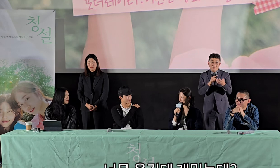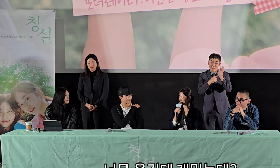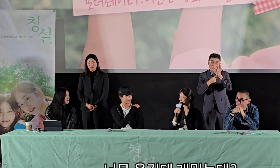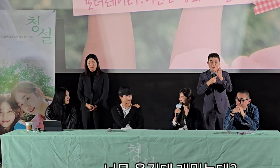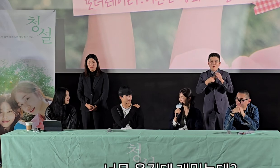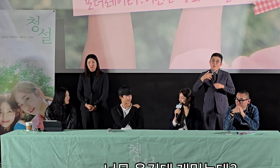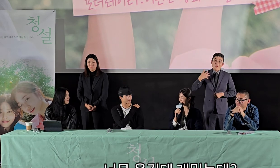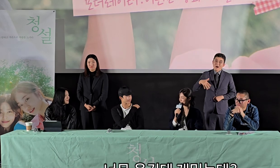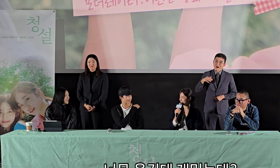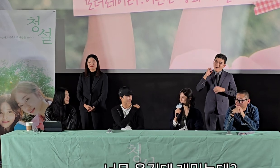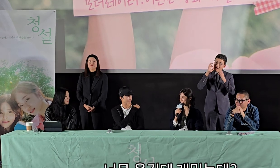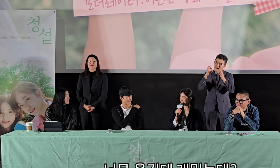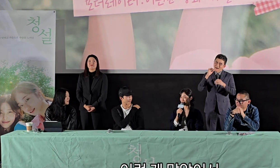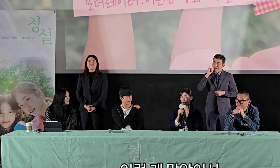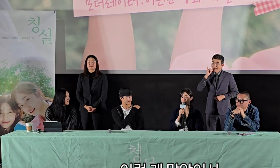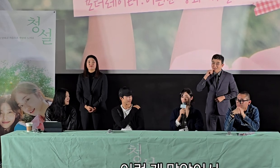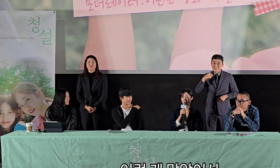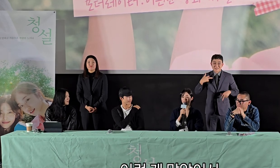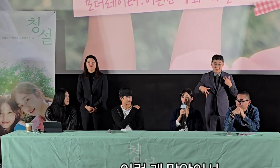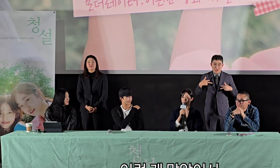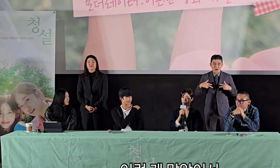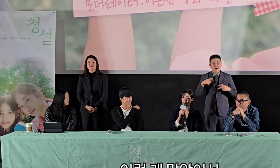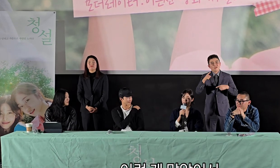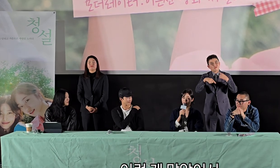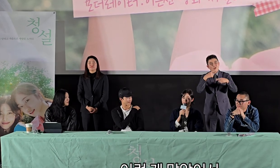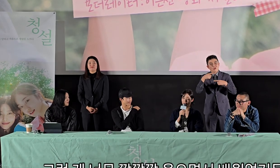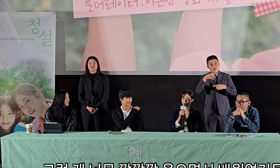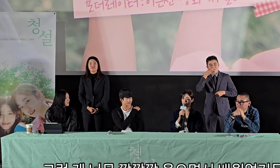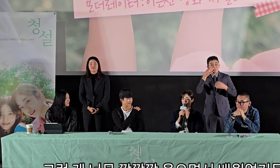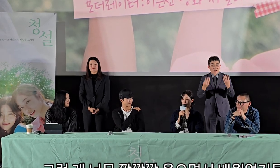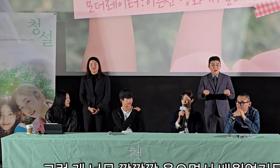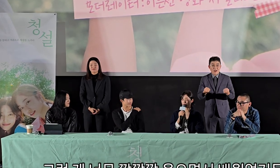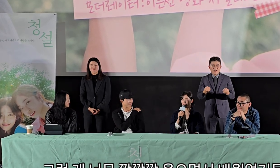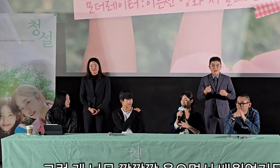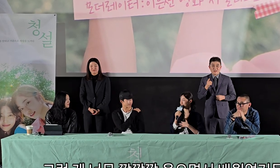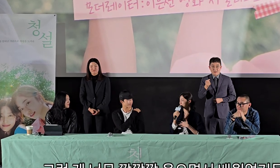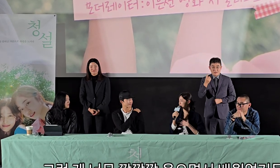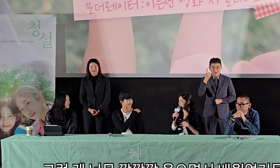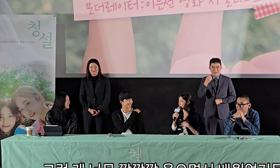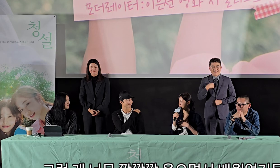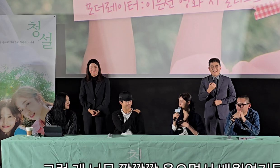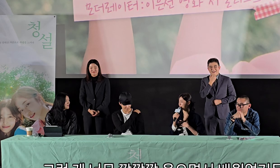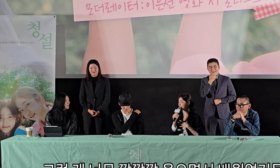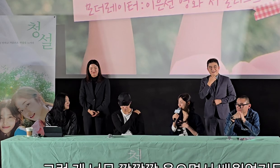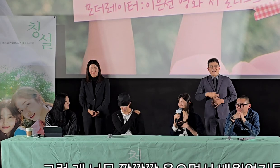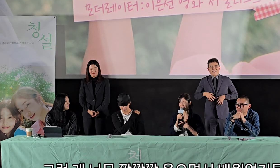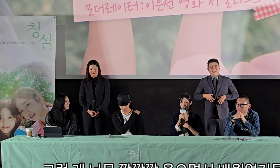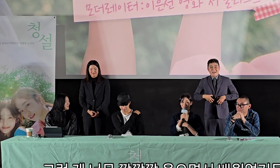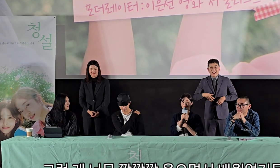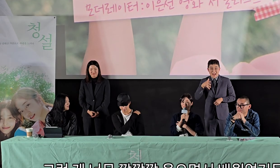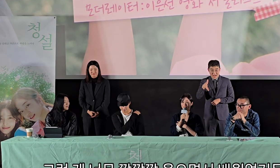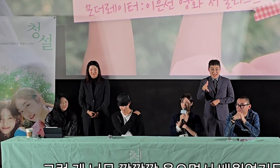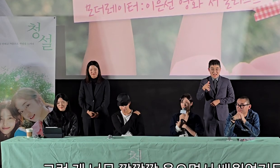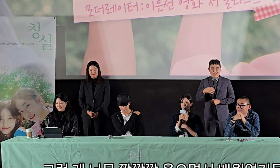It's so funny, but is it fun? There were a lot of things like this, so I learned them with a lot of laughter.